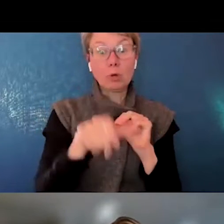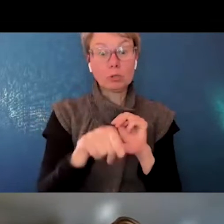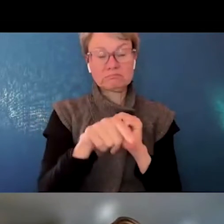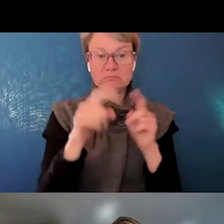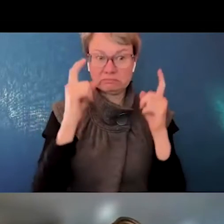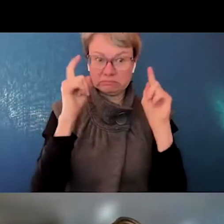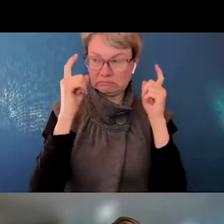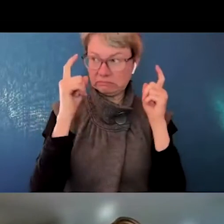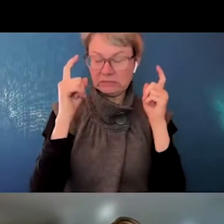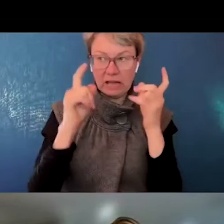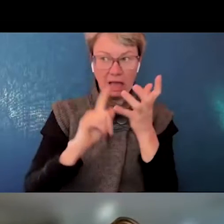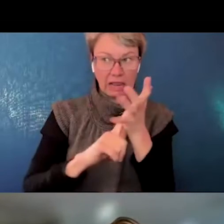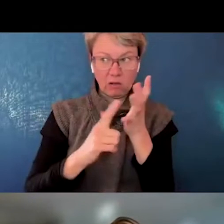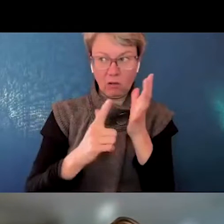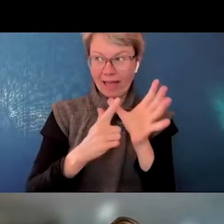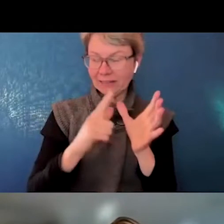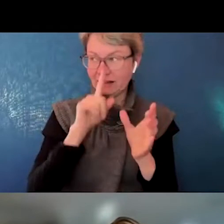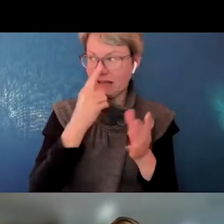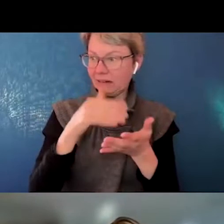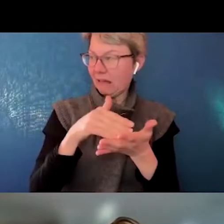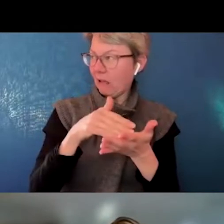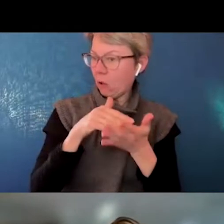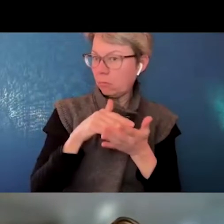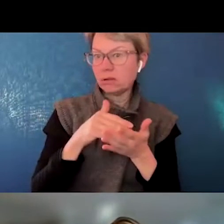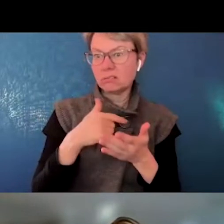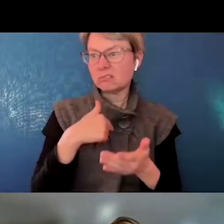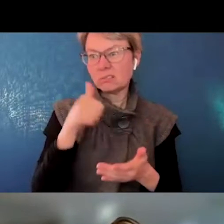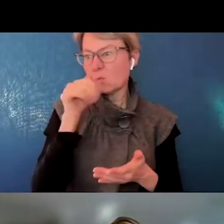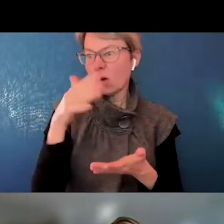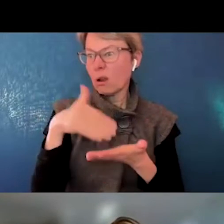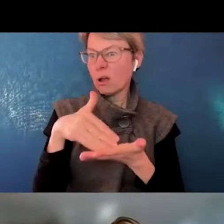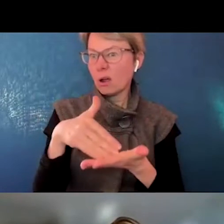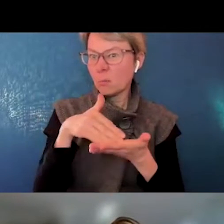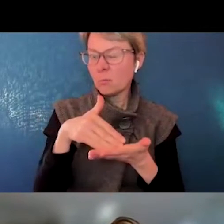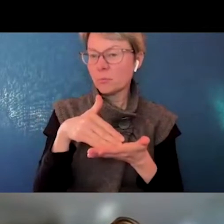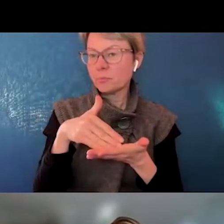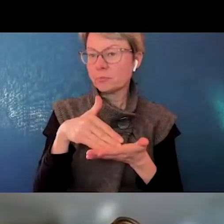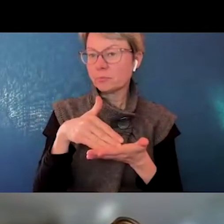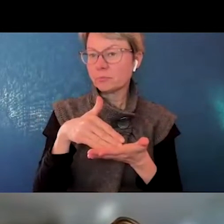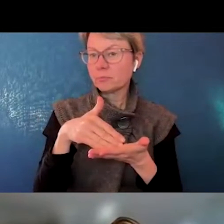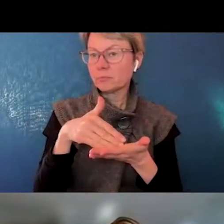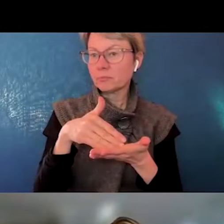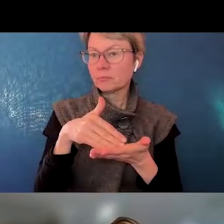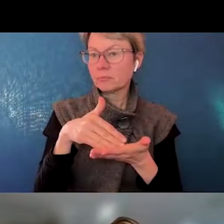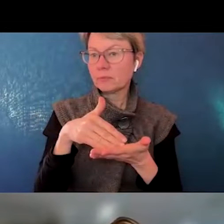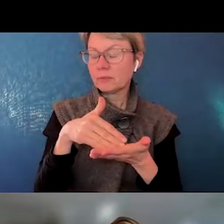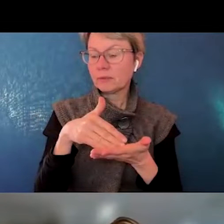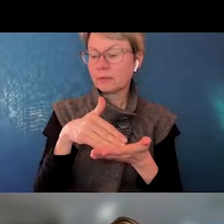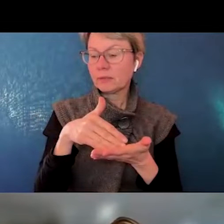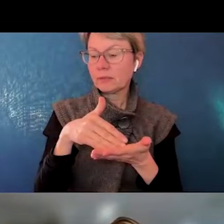get help from legal aid or think that they're not eligible um where um should they still be reaching